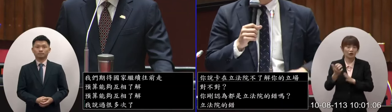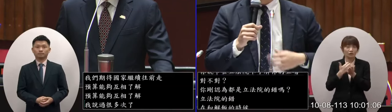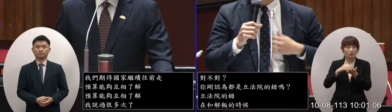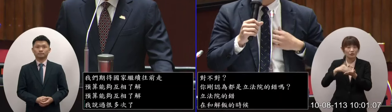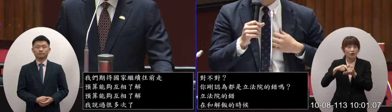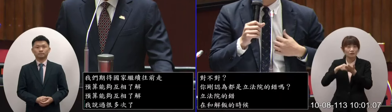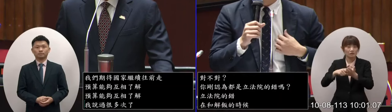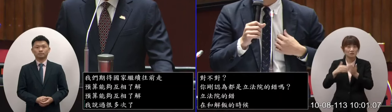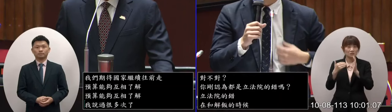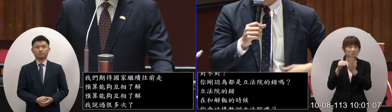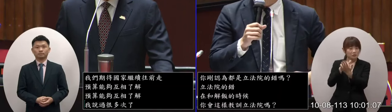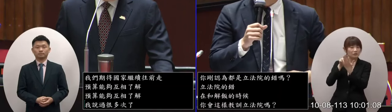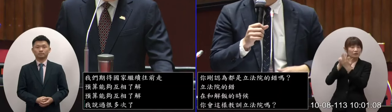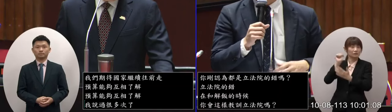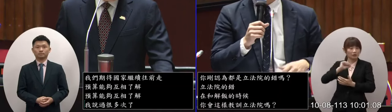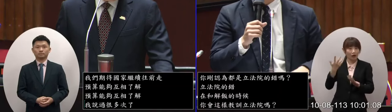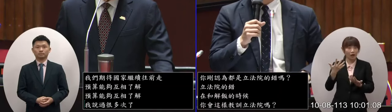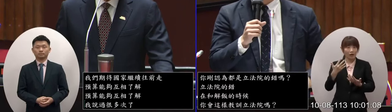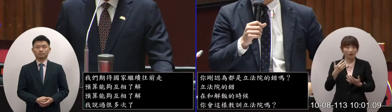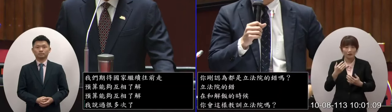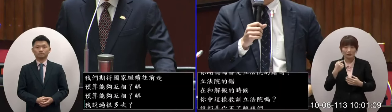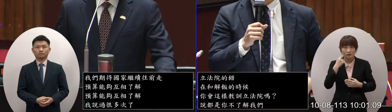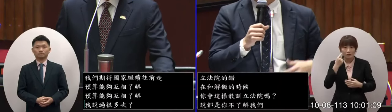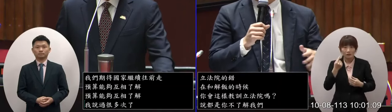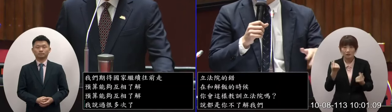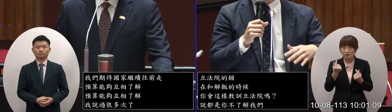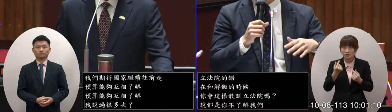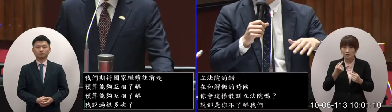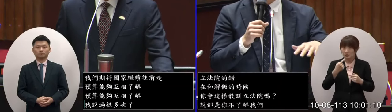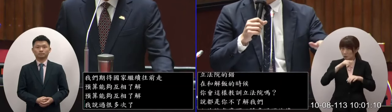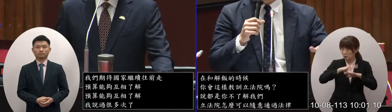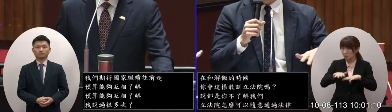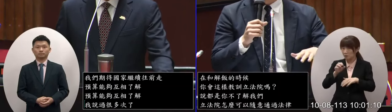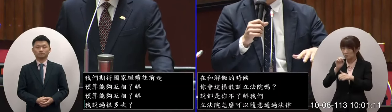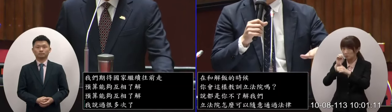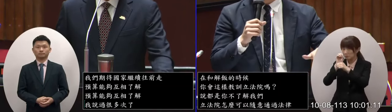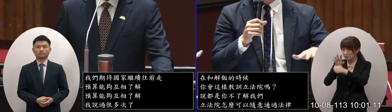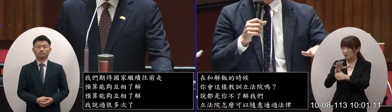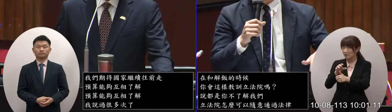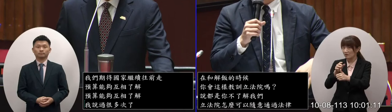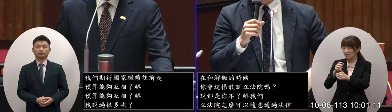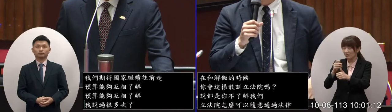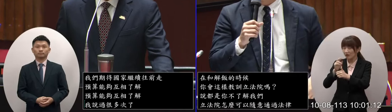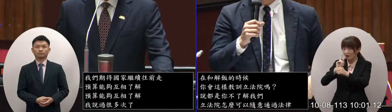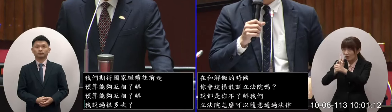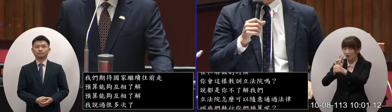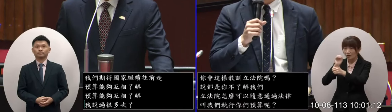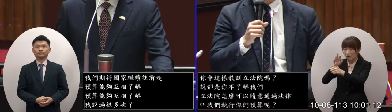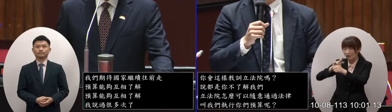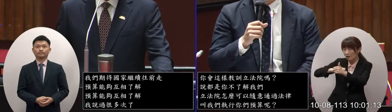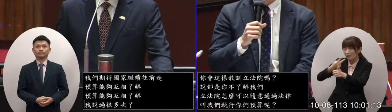Will you teach the deputy deputy just like this? Are you going to teach President Han a lesson?